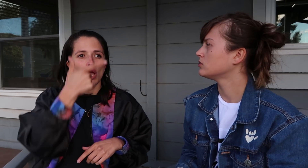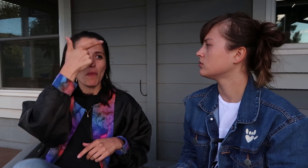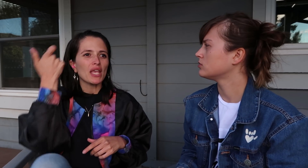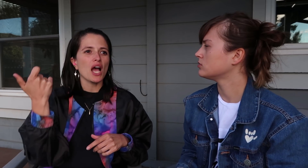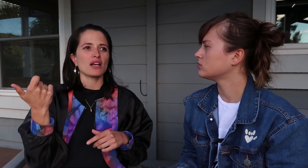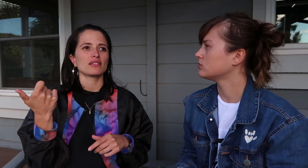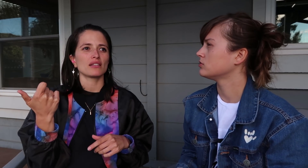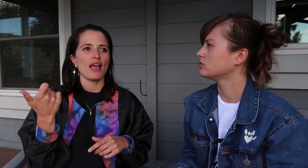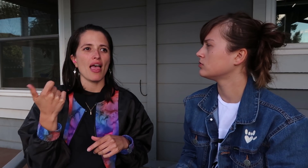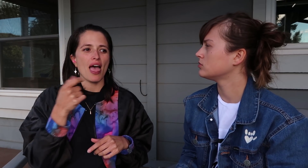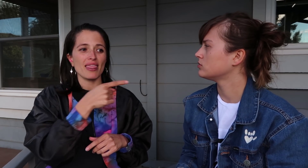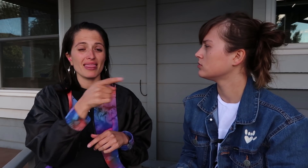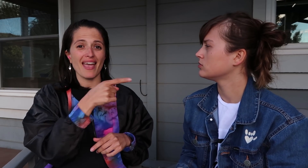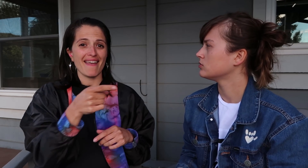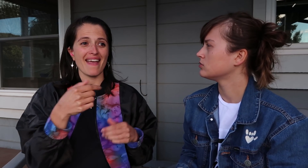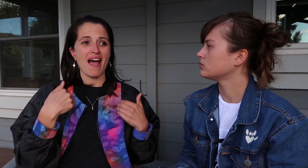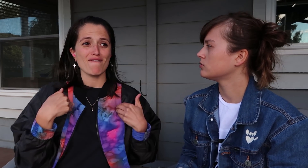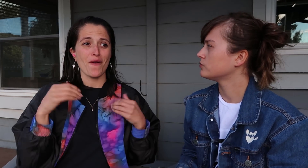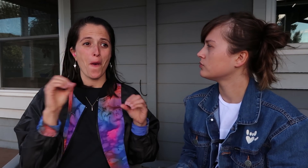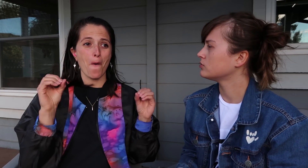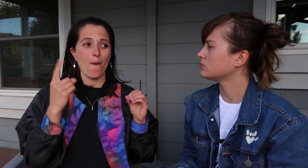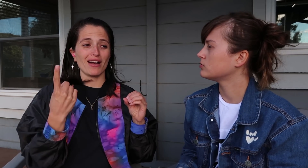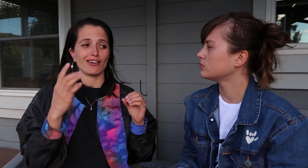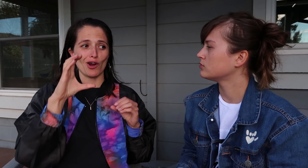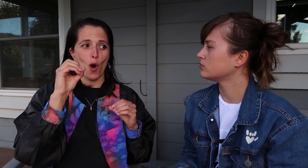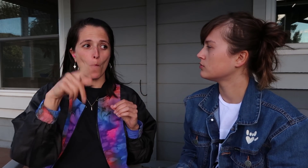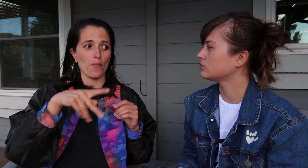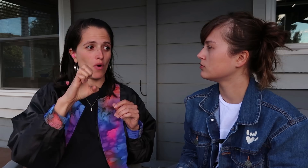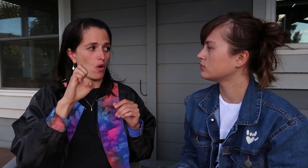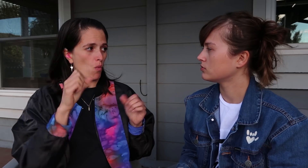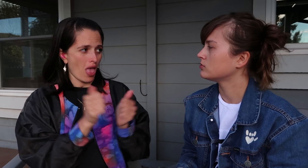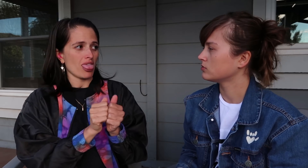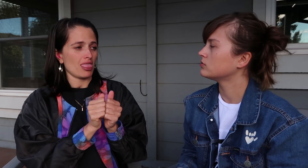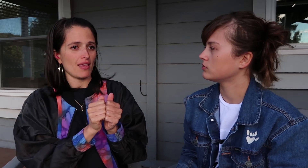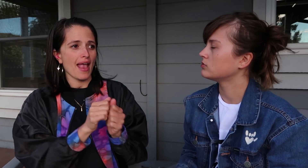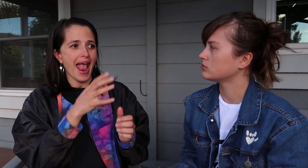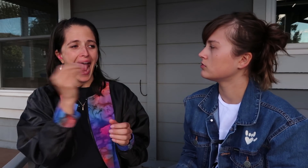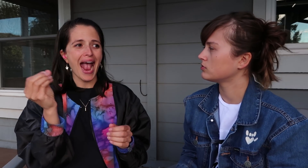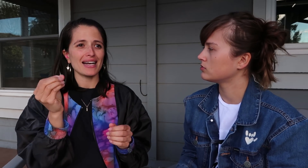Because they might not have anyone to cope with.